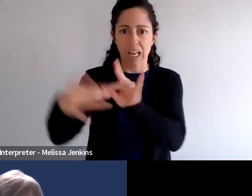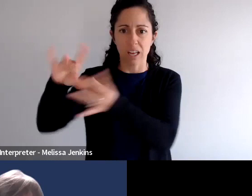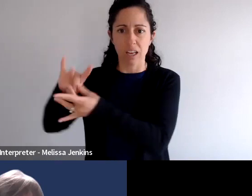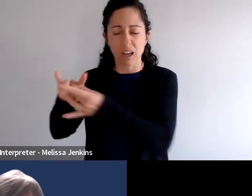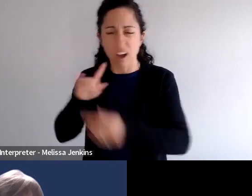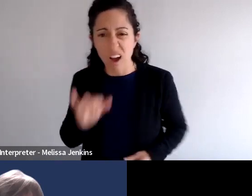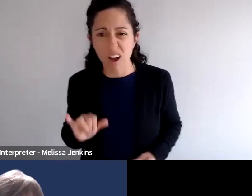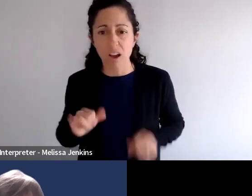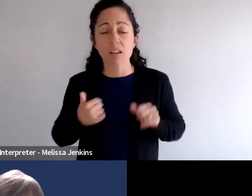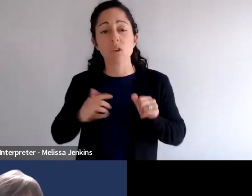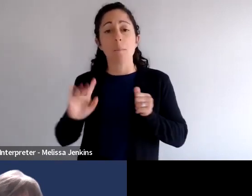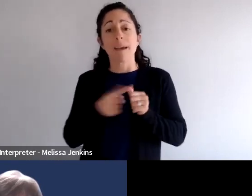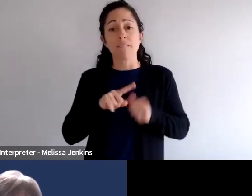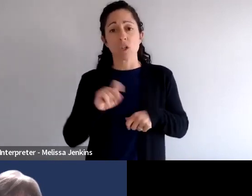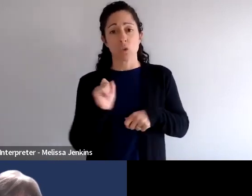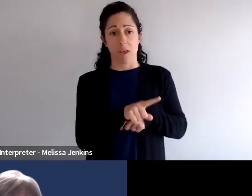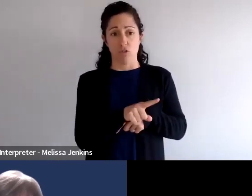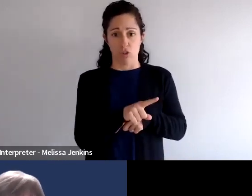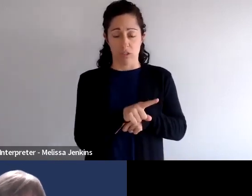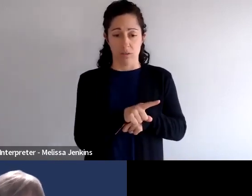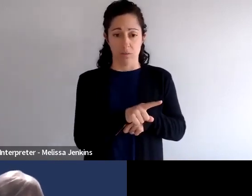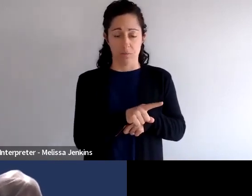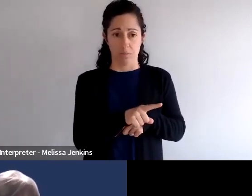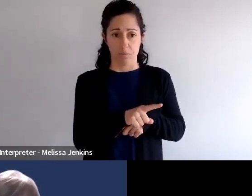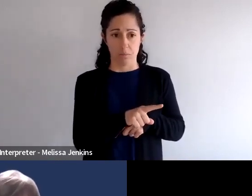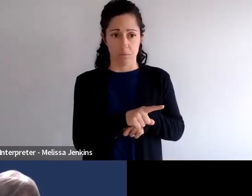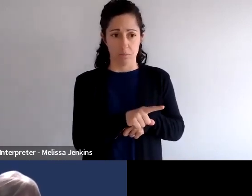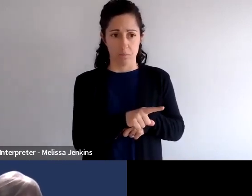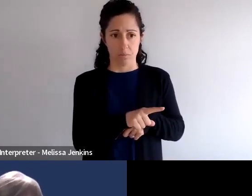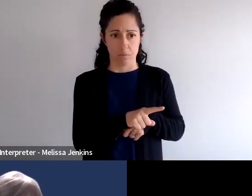um which would follow up after I didn't get all of it just for clarity how are